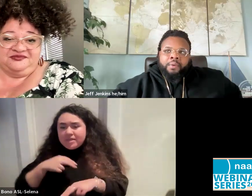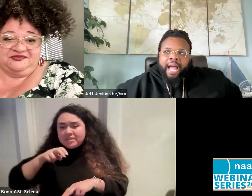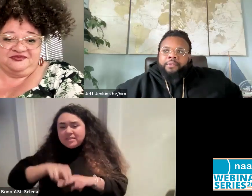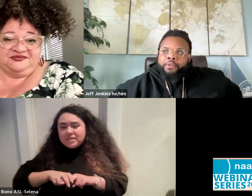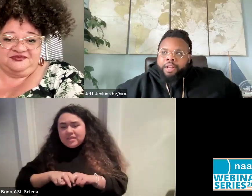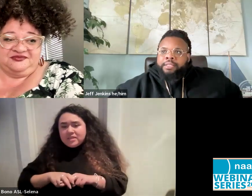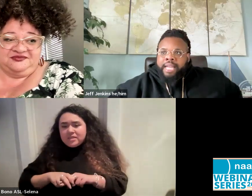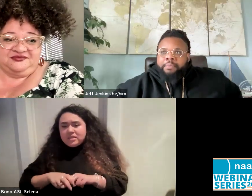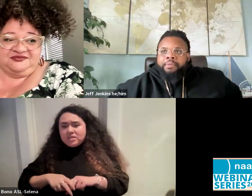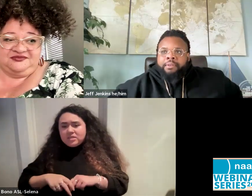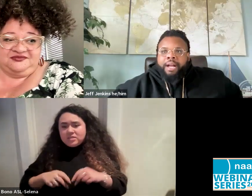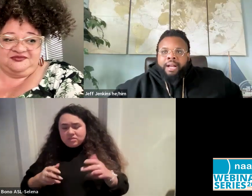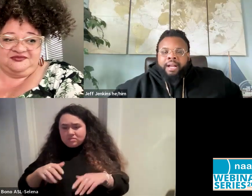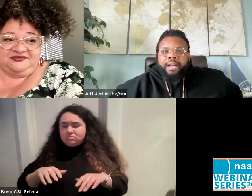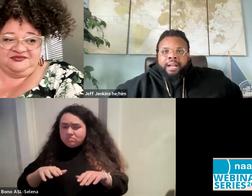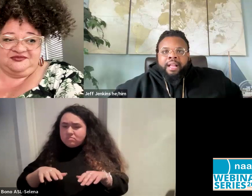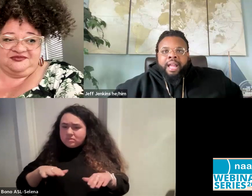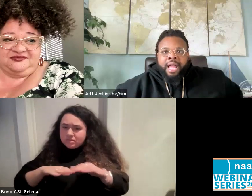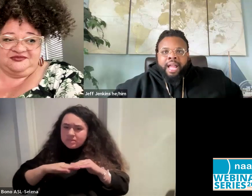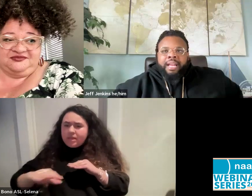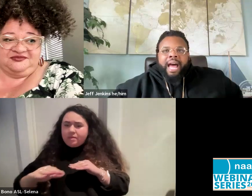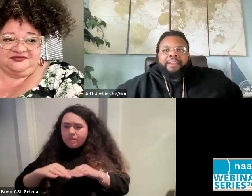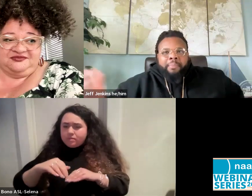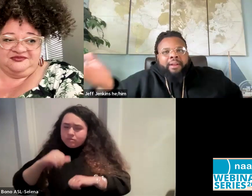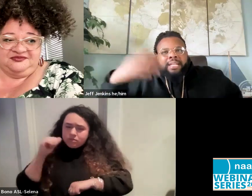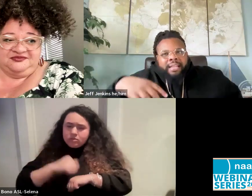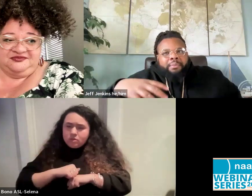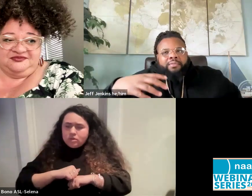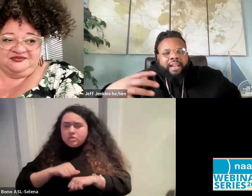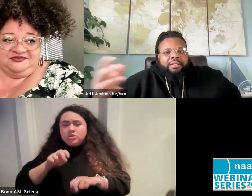were like real stable. And a lot of Americans have moved out there.